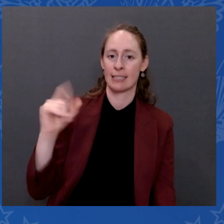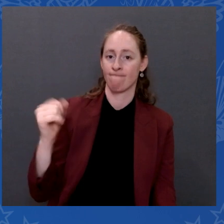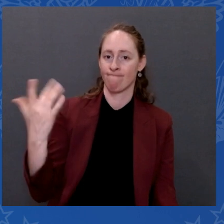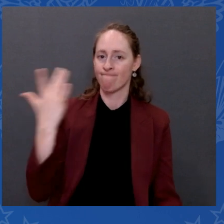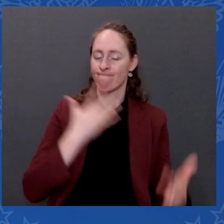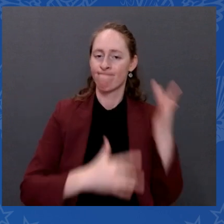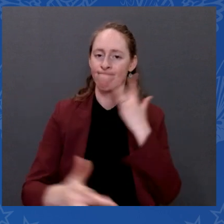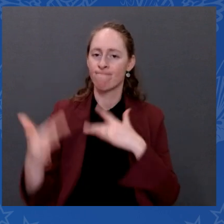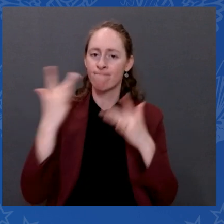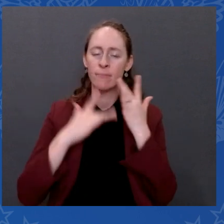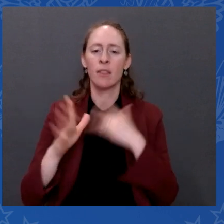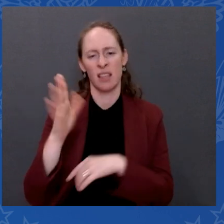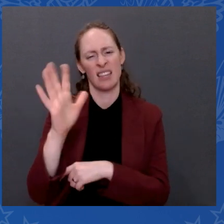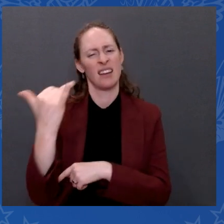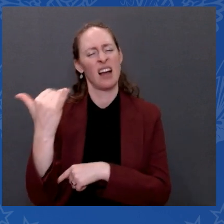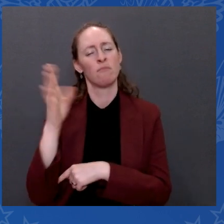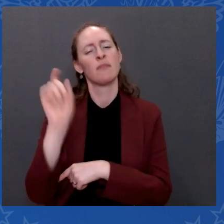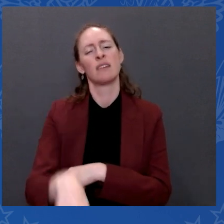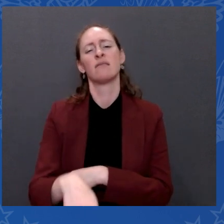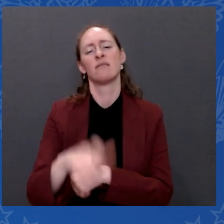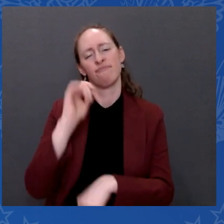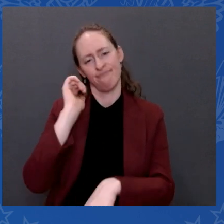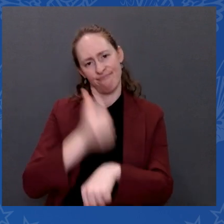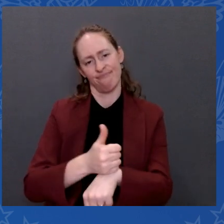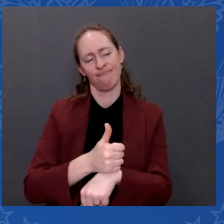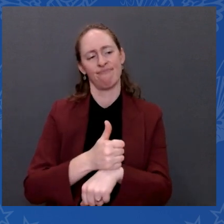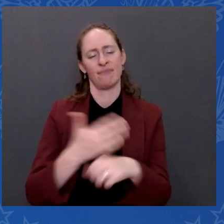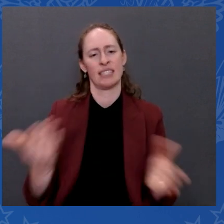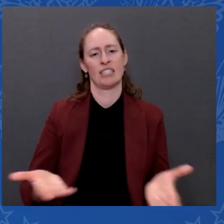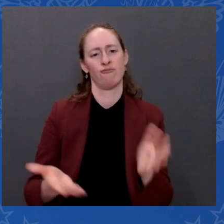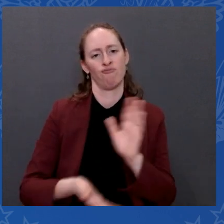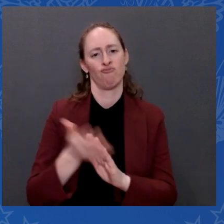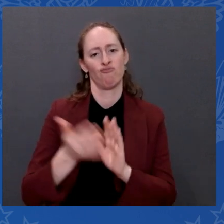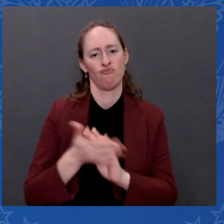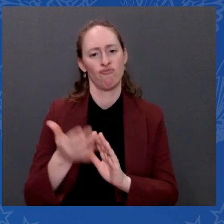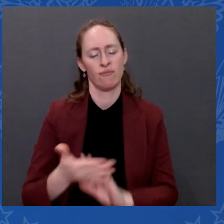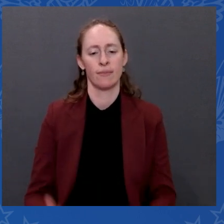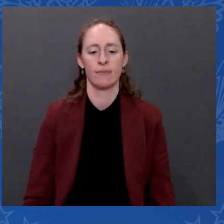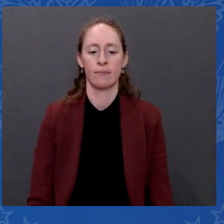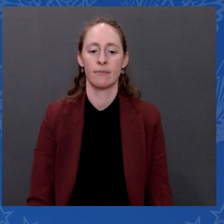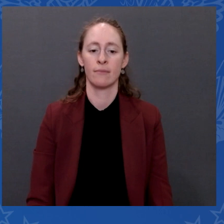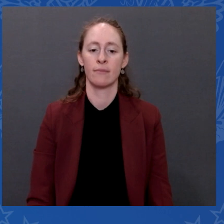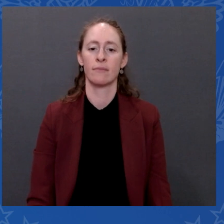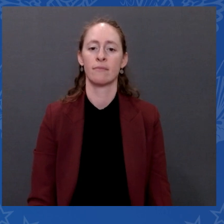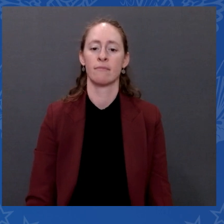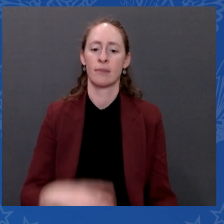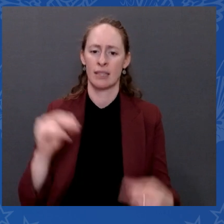there's a national security imperative, as Deputy Defense Secretary Hicks and Jake Sullivan pointed out.